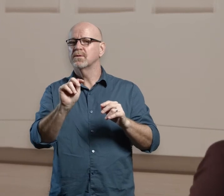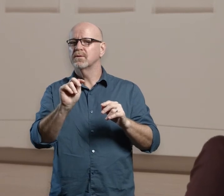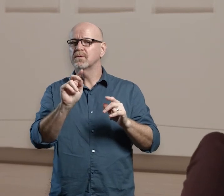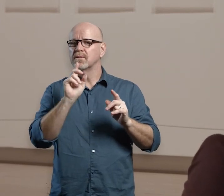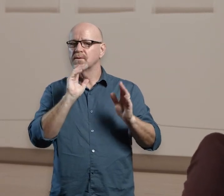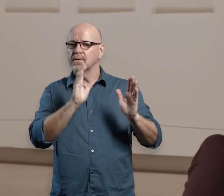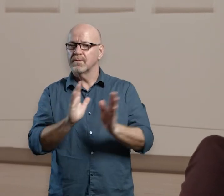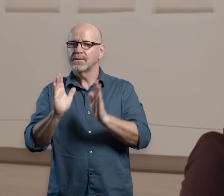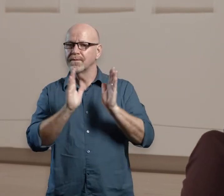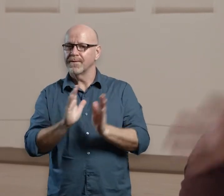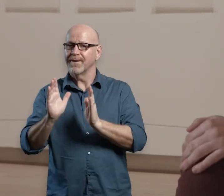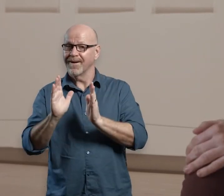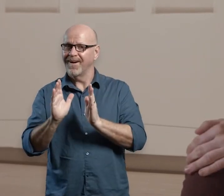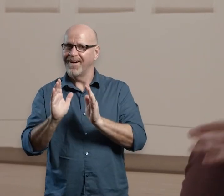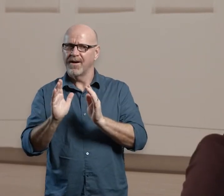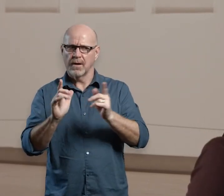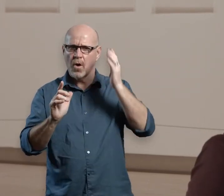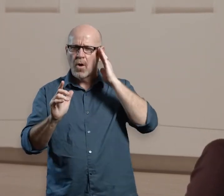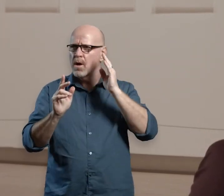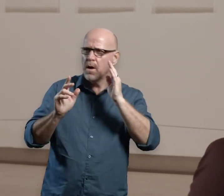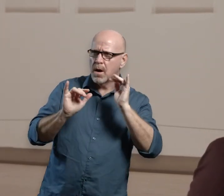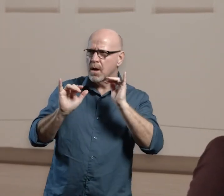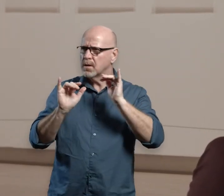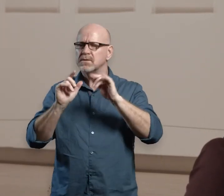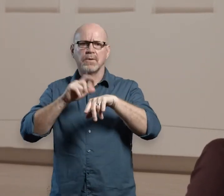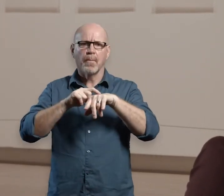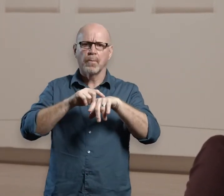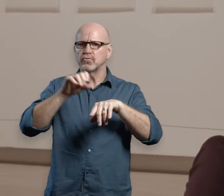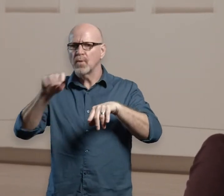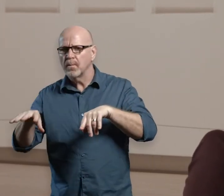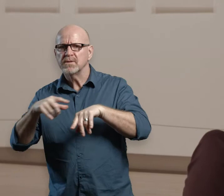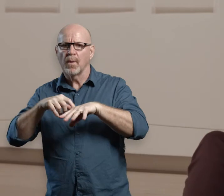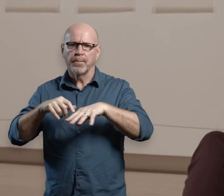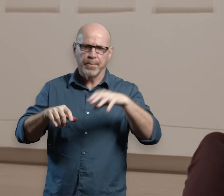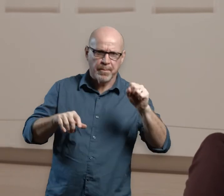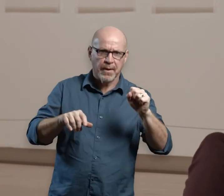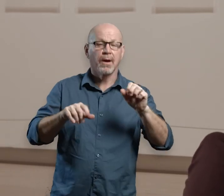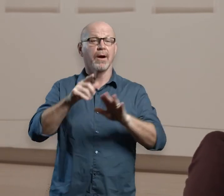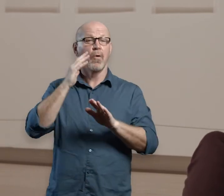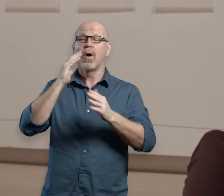it could go on into the night’ but that’s fine, but some people have to book their transit.